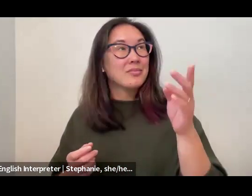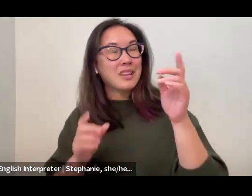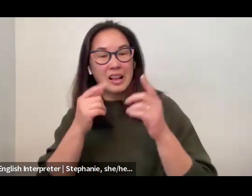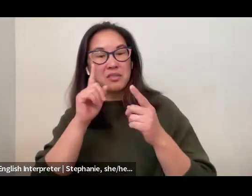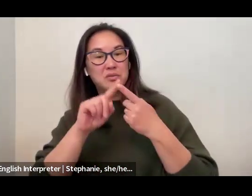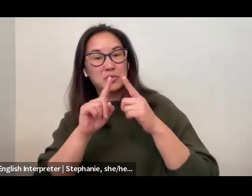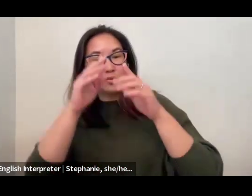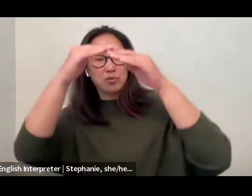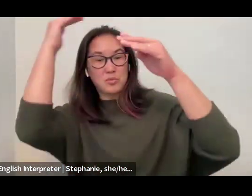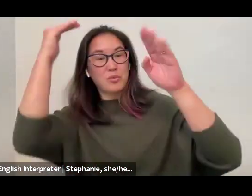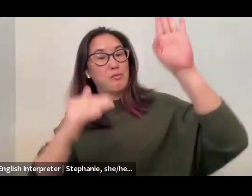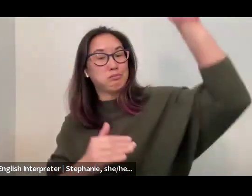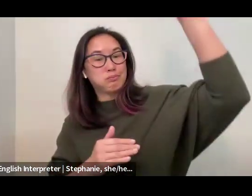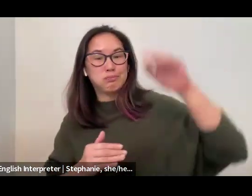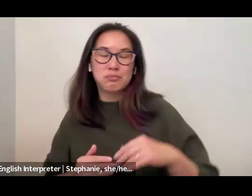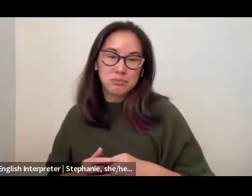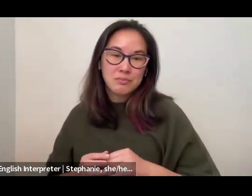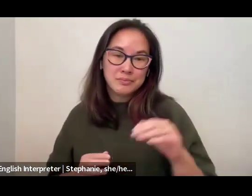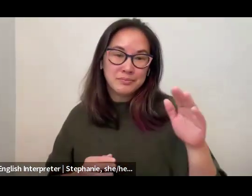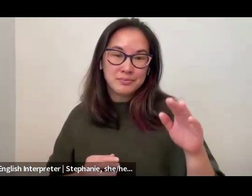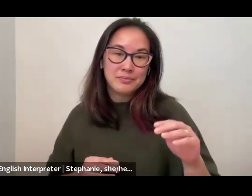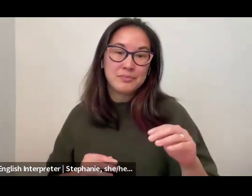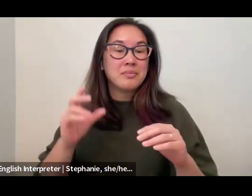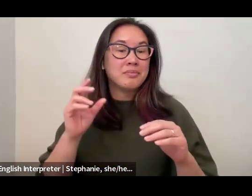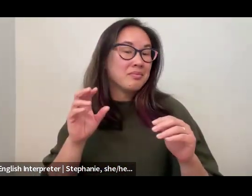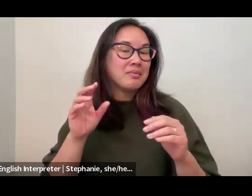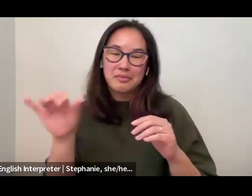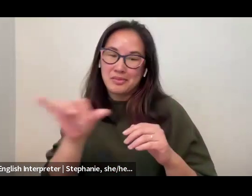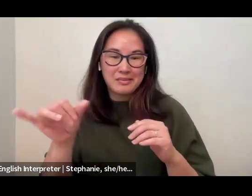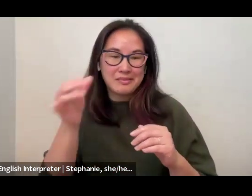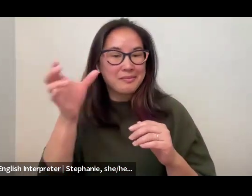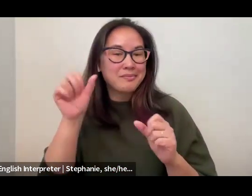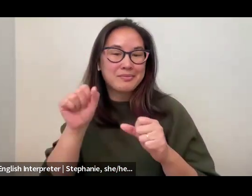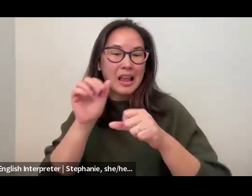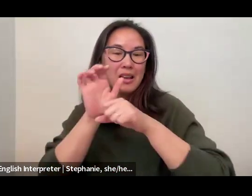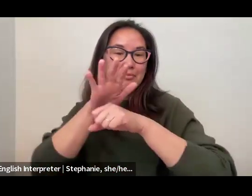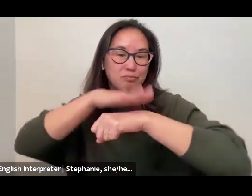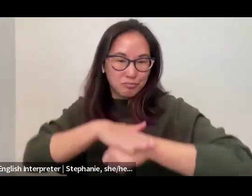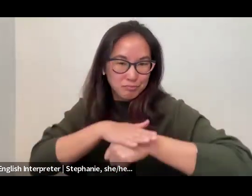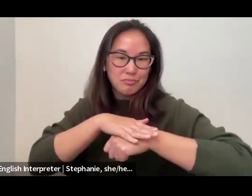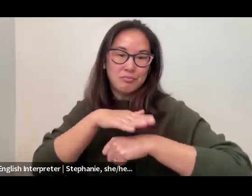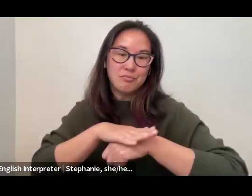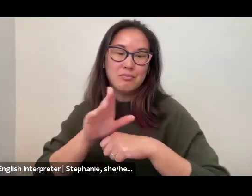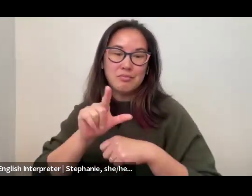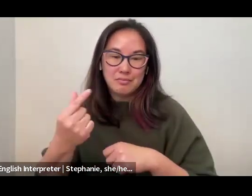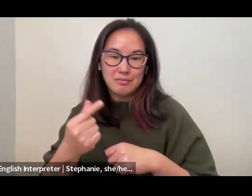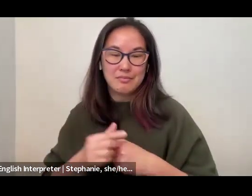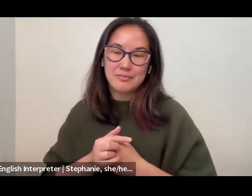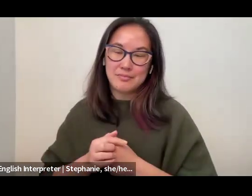Or you can reach for that opposite leg, push into it. Okay? This is our finisher move.